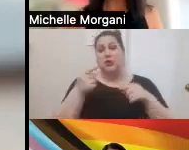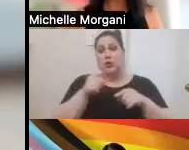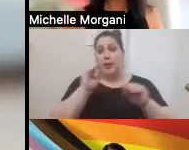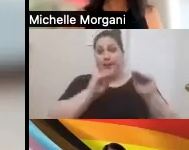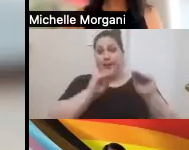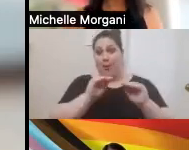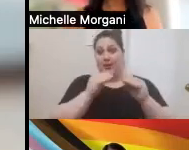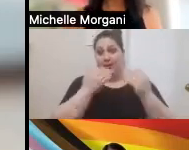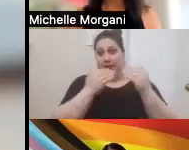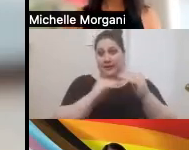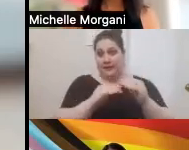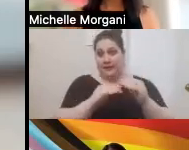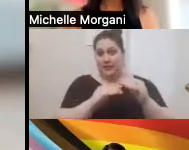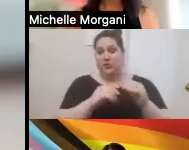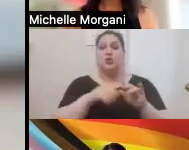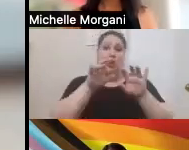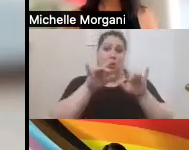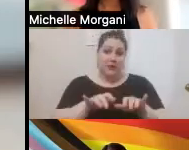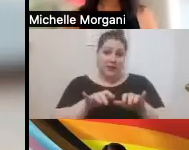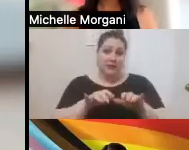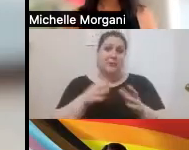typing might be the best option.